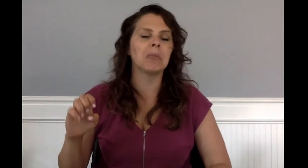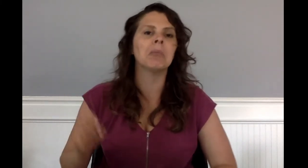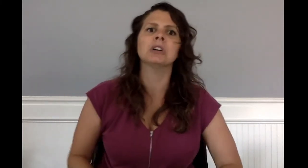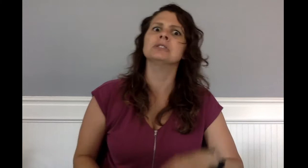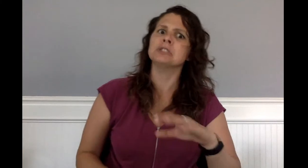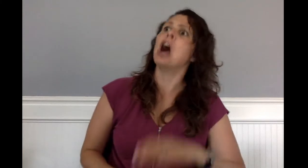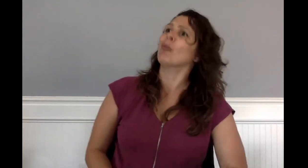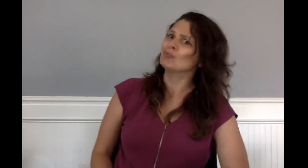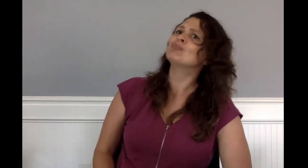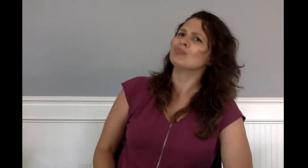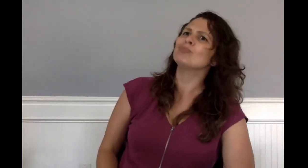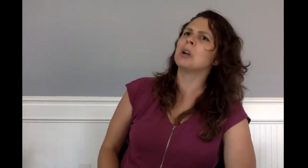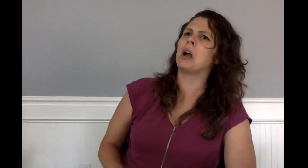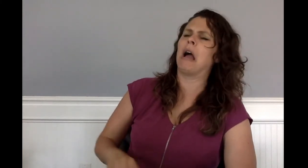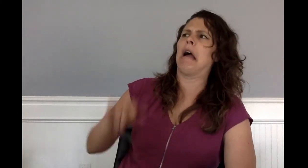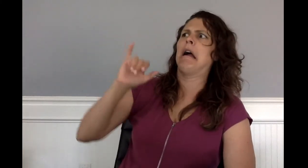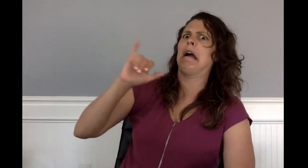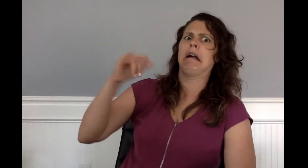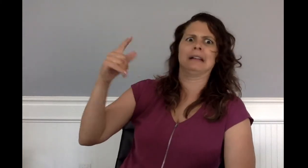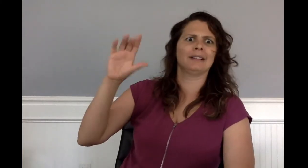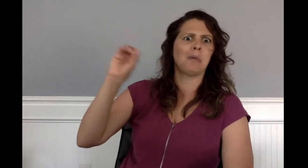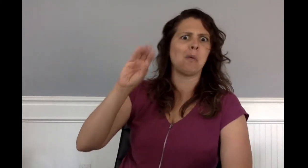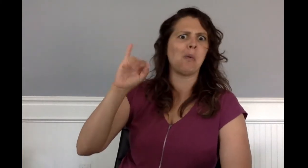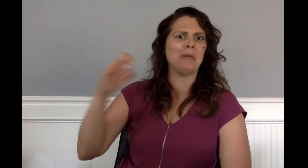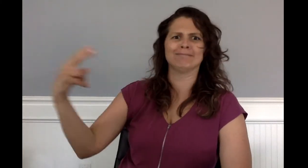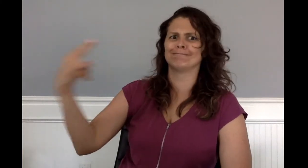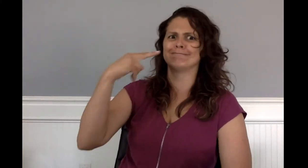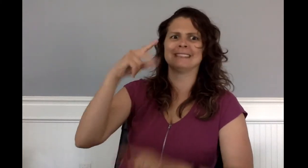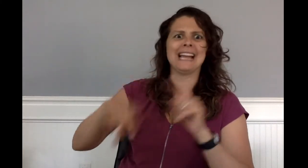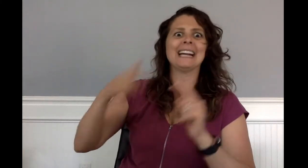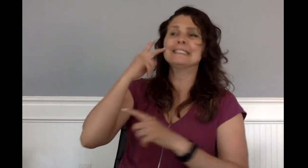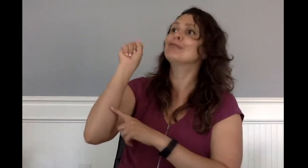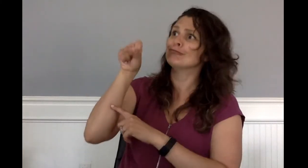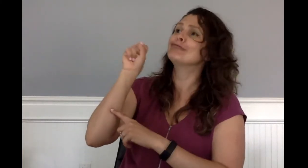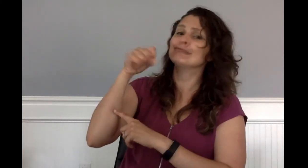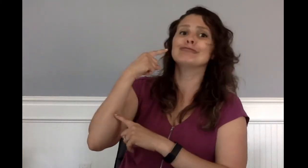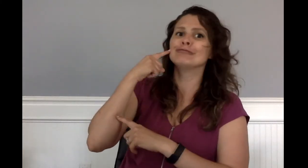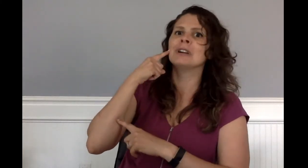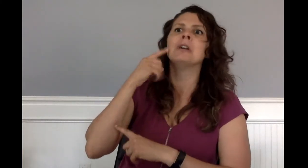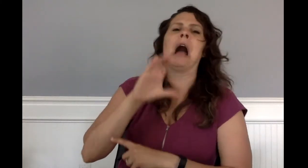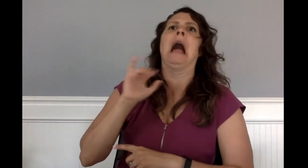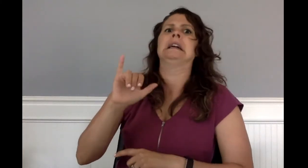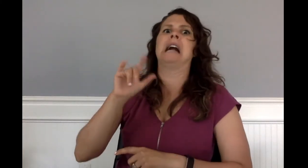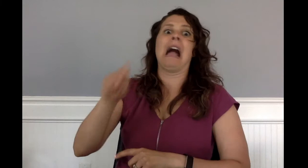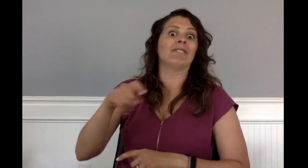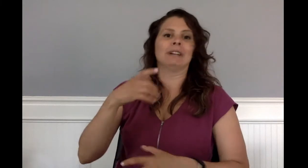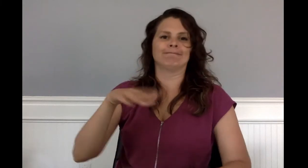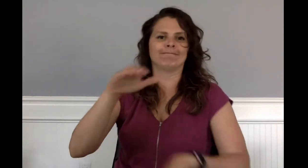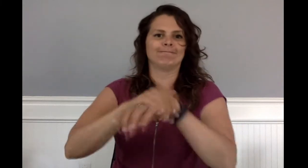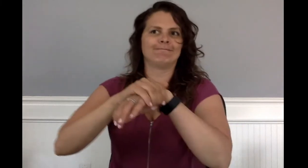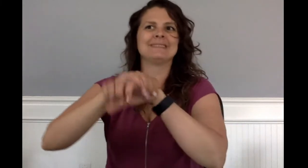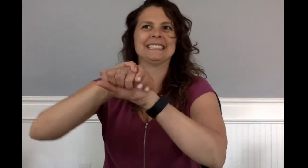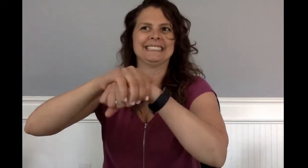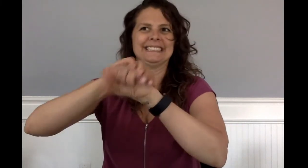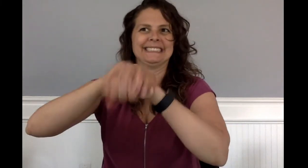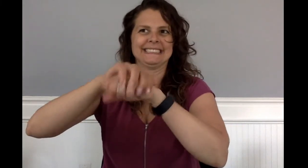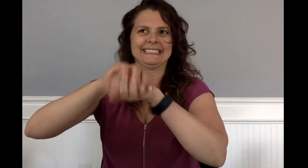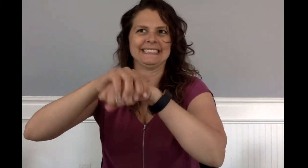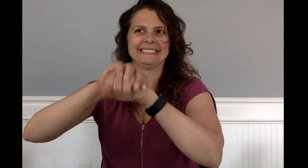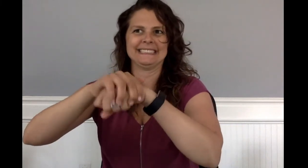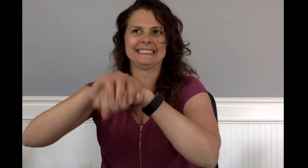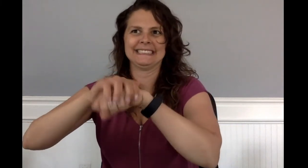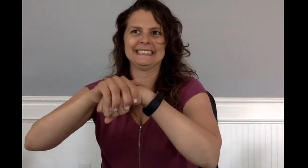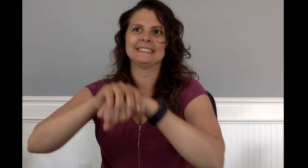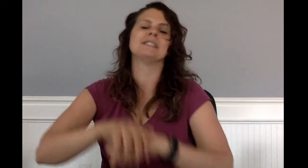Charlie nodded, then remembered Obie couldn’t see him. Charlie signed “Yes.”